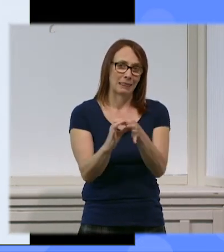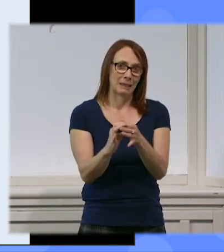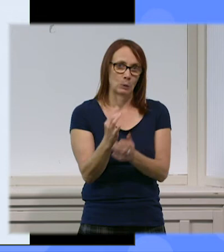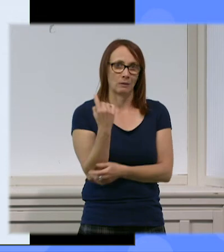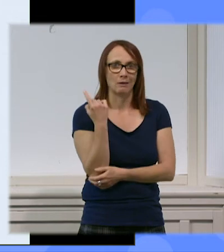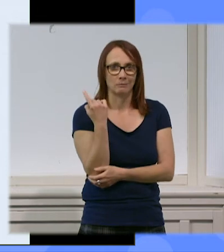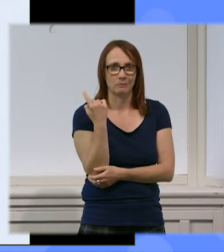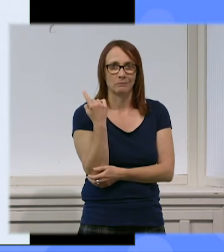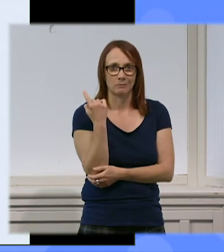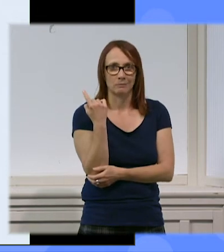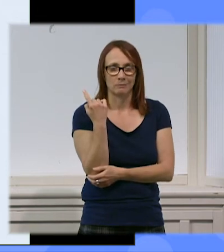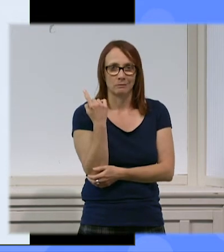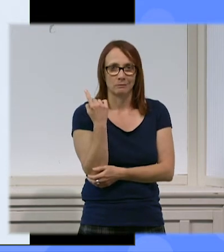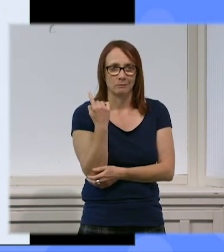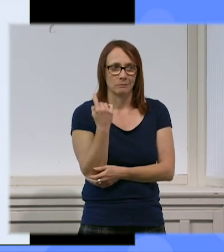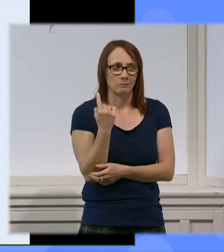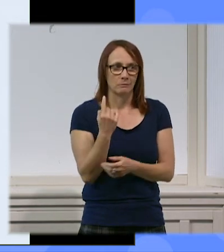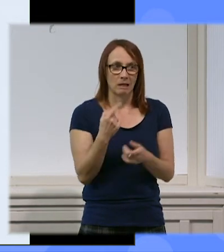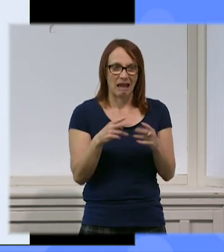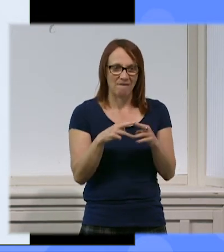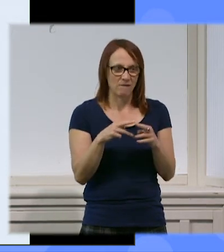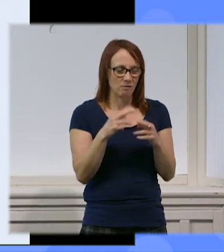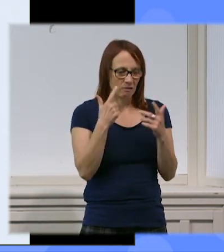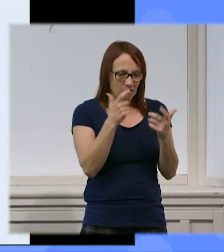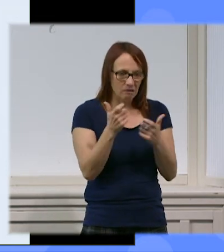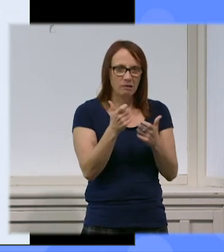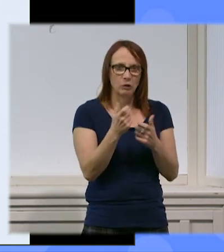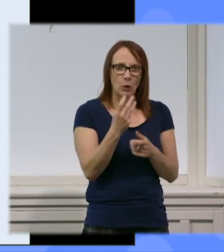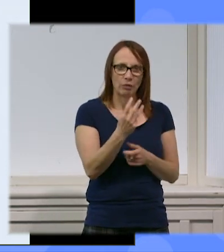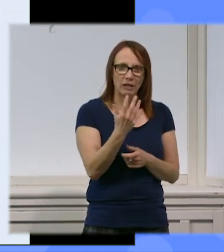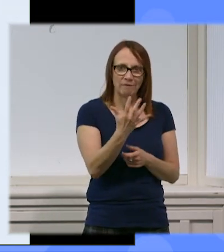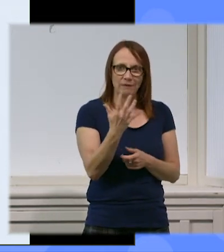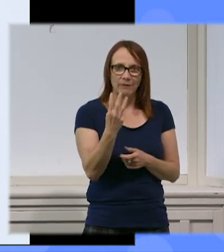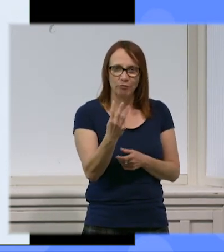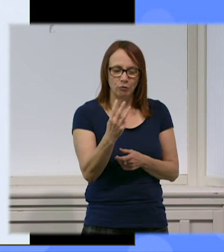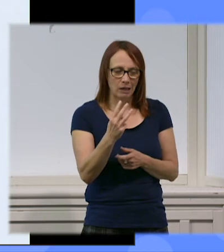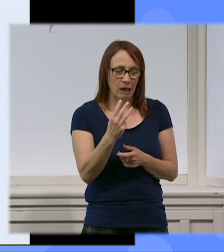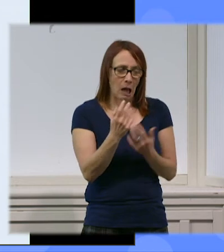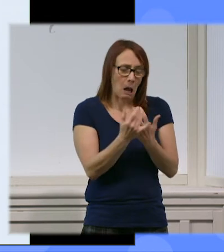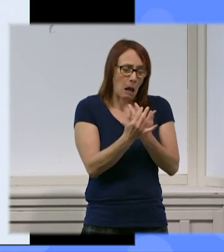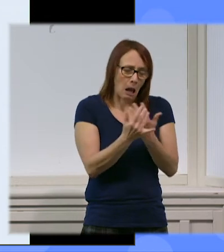search of equal fare and poverty amongst the 353 statements finds around about 80